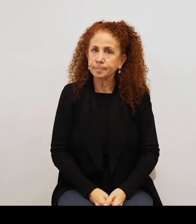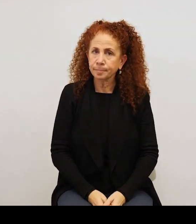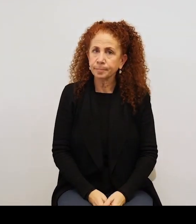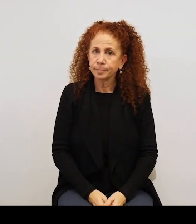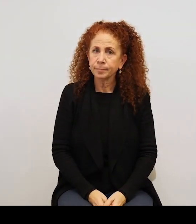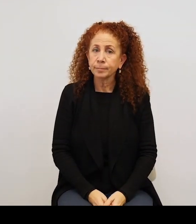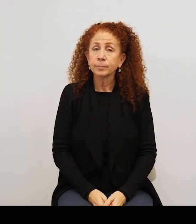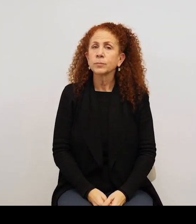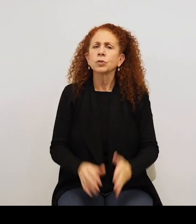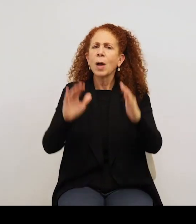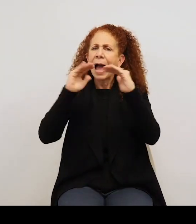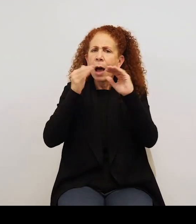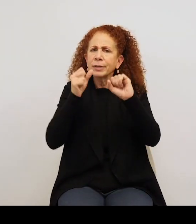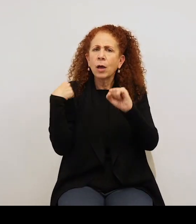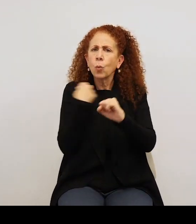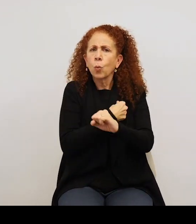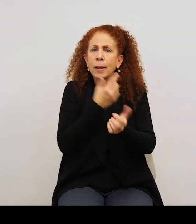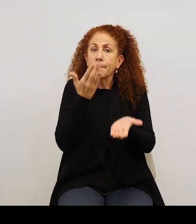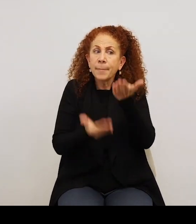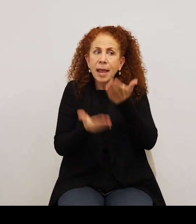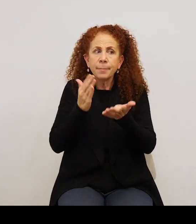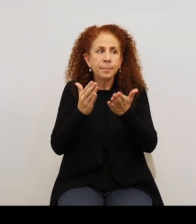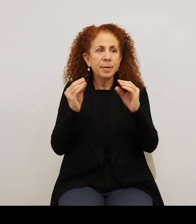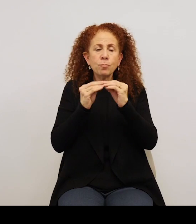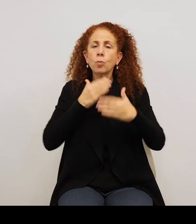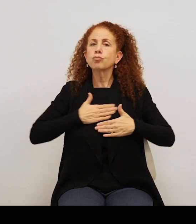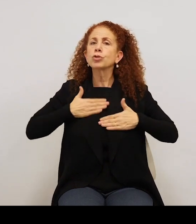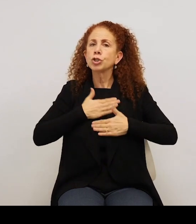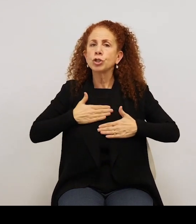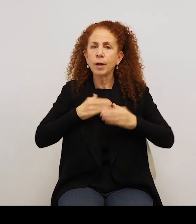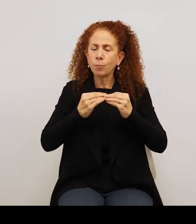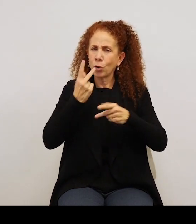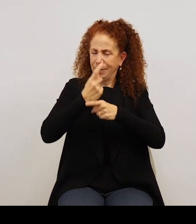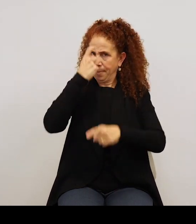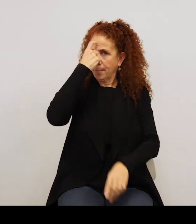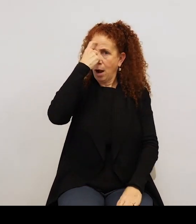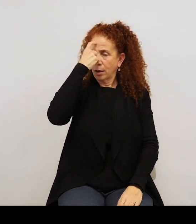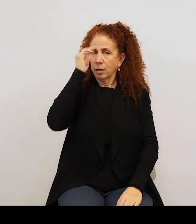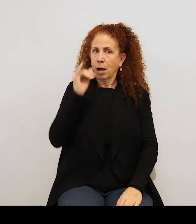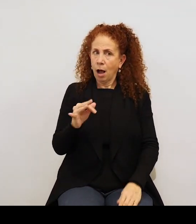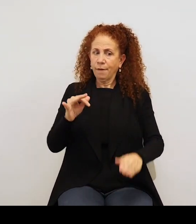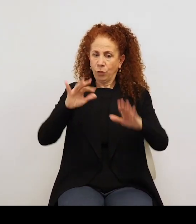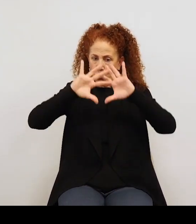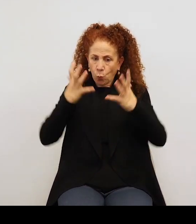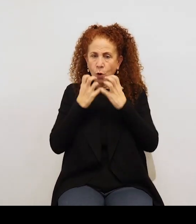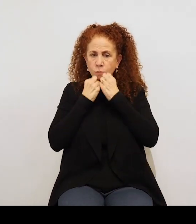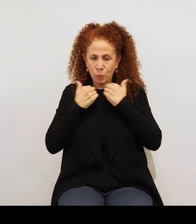And how can we maybe be more appreciative and mindful of the world we have rather than always